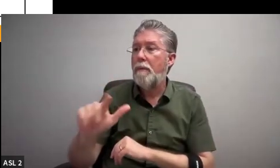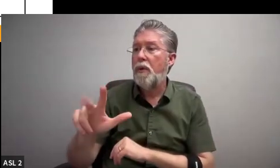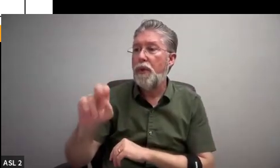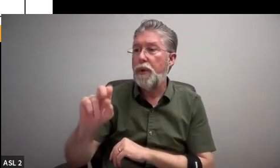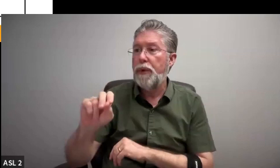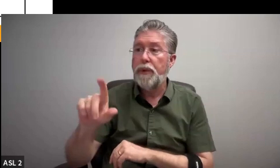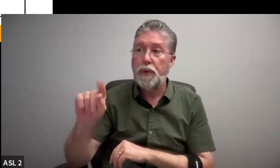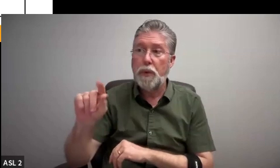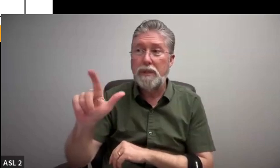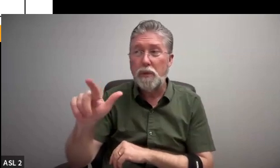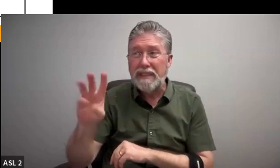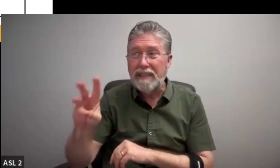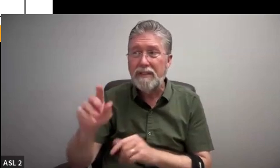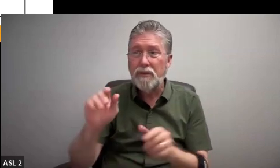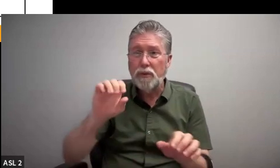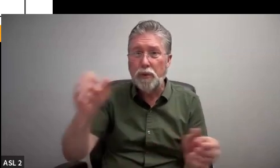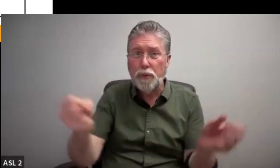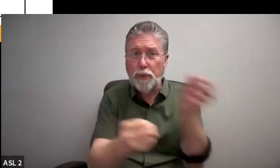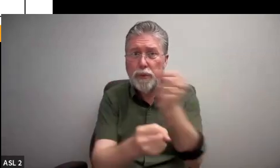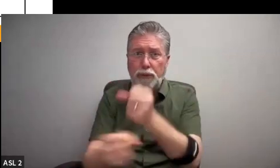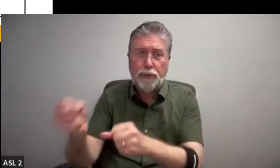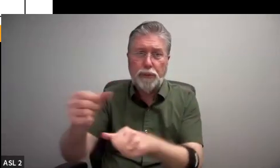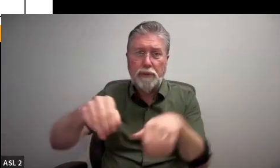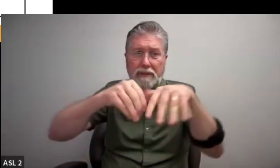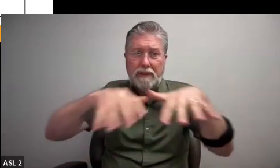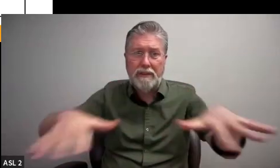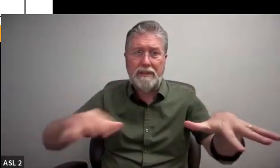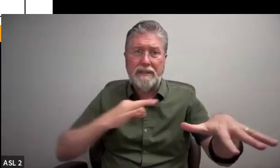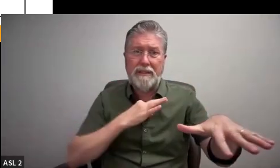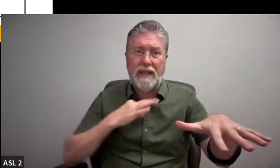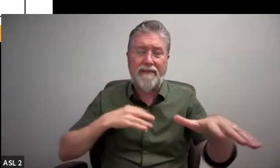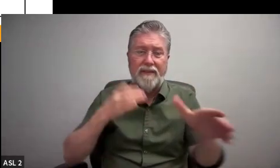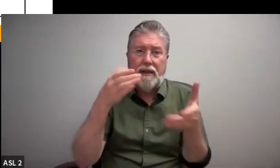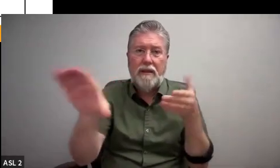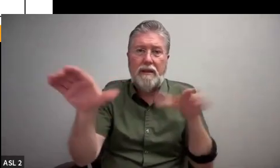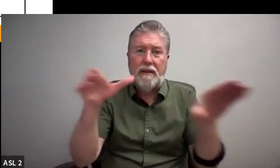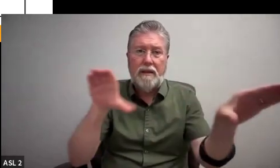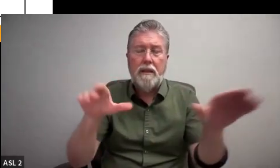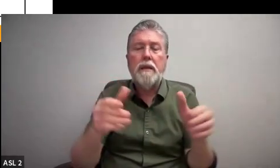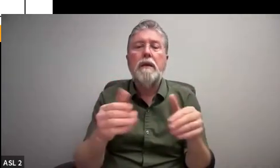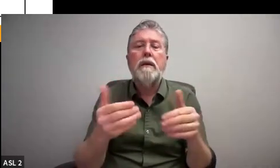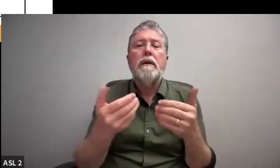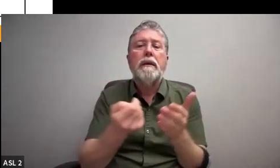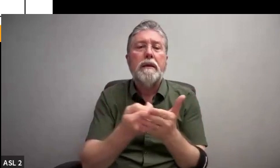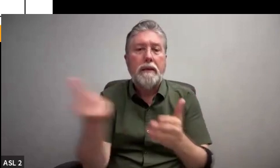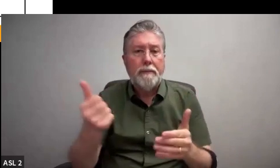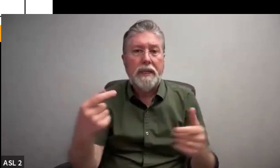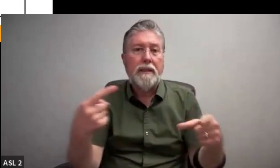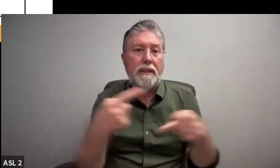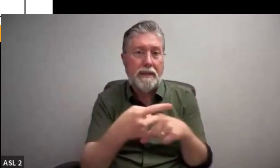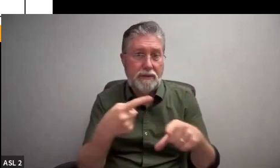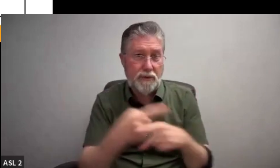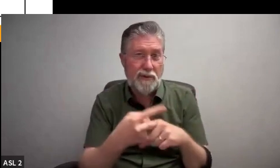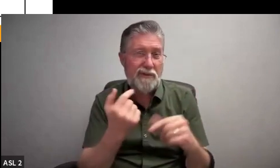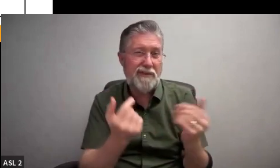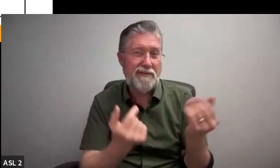reorganize their staffing assignments so that they can eliminate the issues that they noted above.